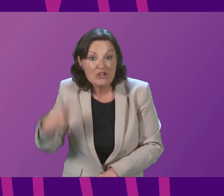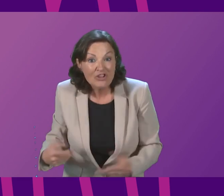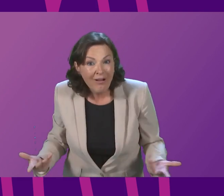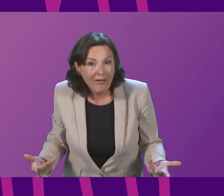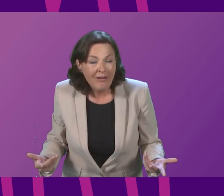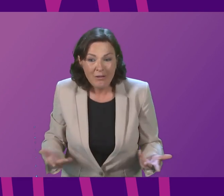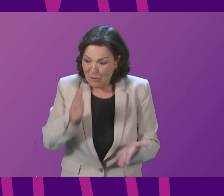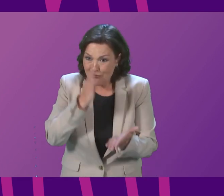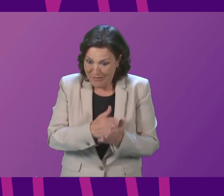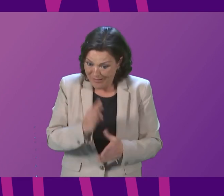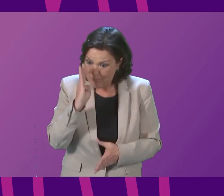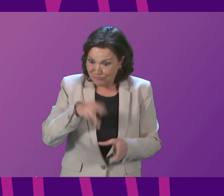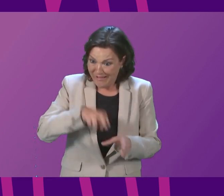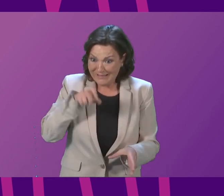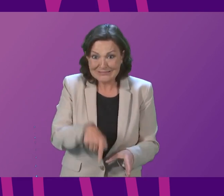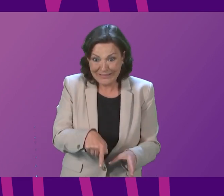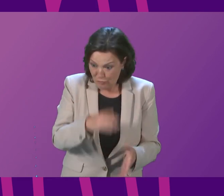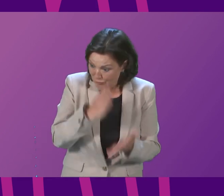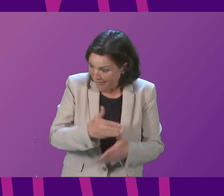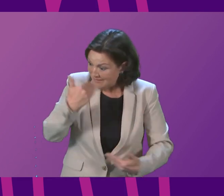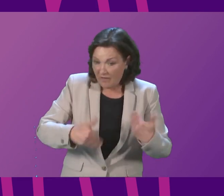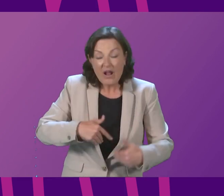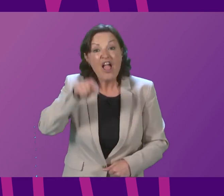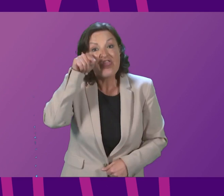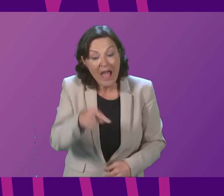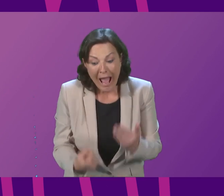That is Brexit and that happened to Scotland because we are not independent.